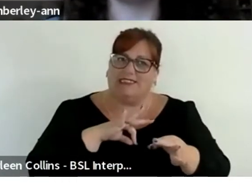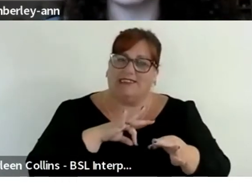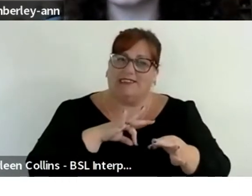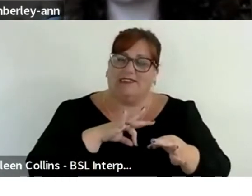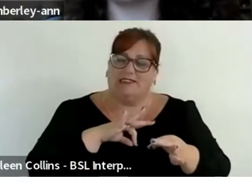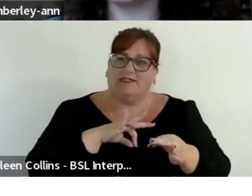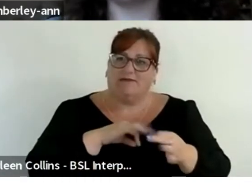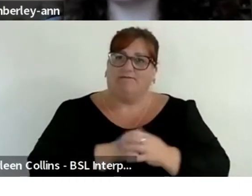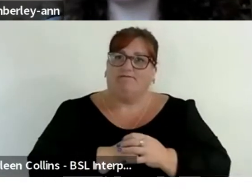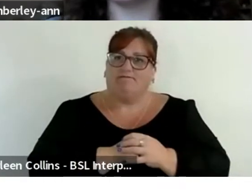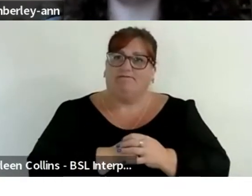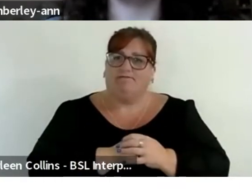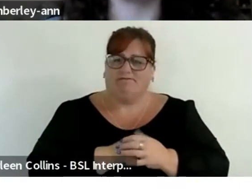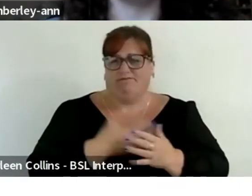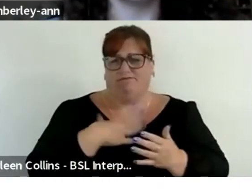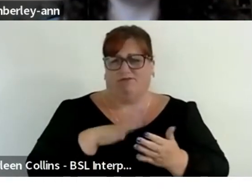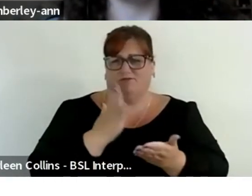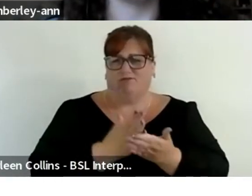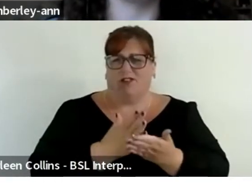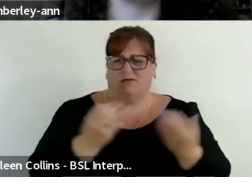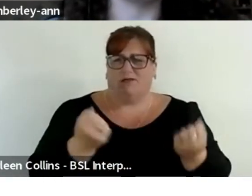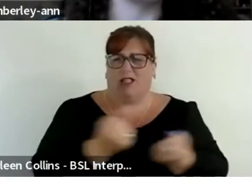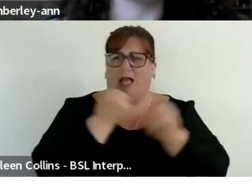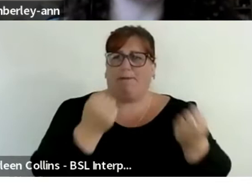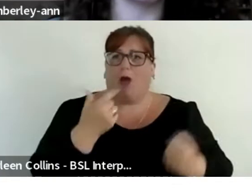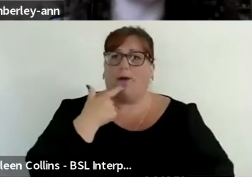It's about empowering people and enabling people by removing the